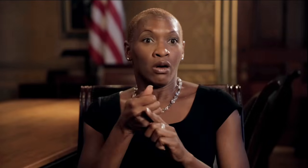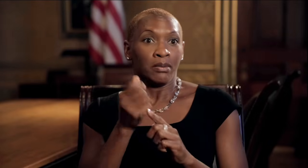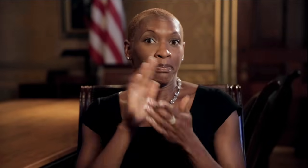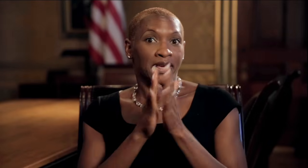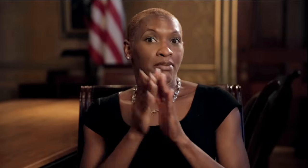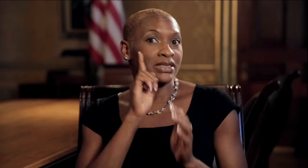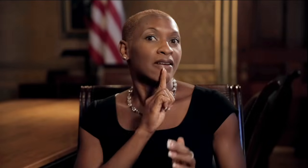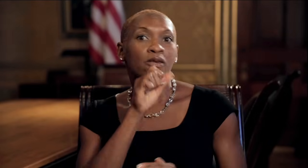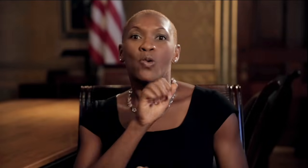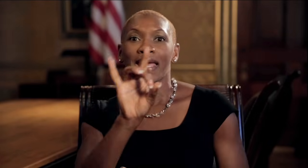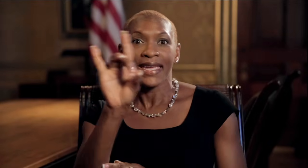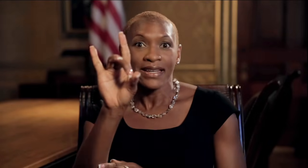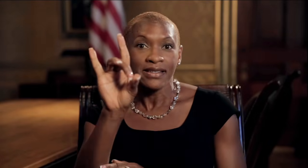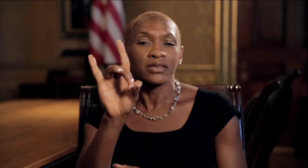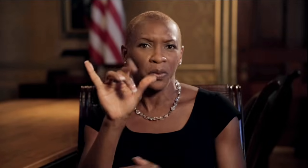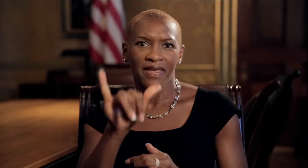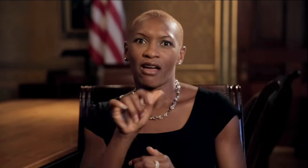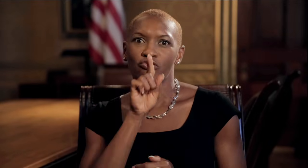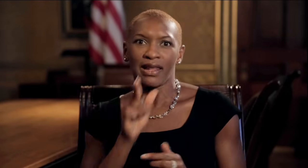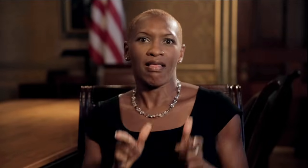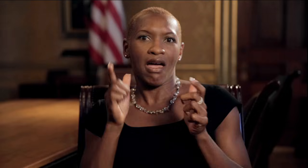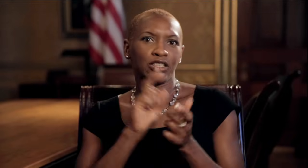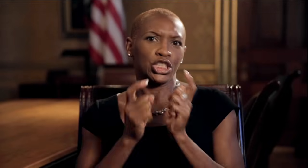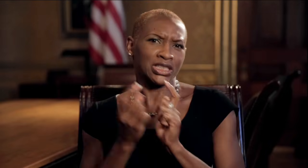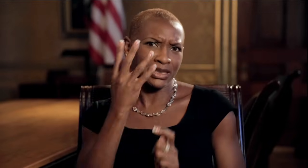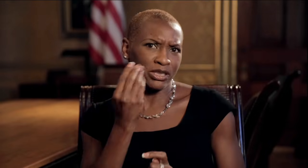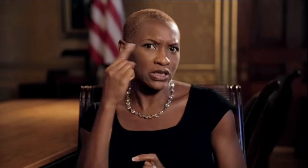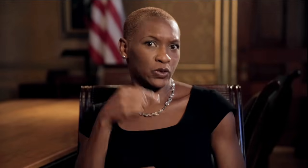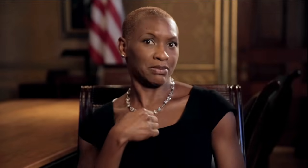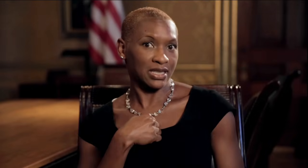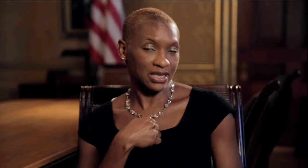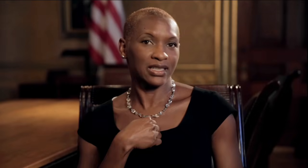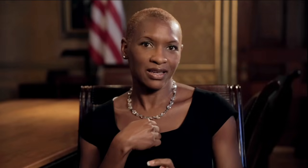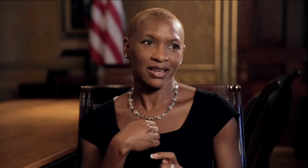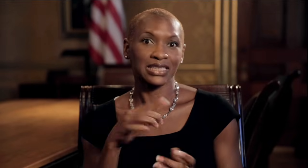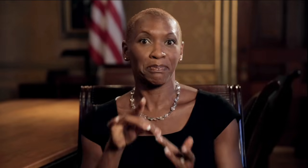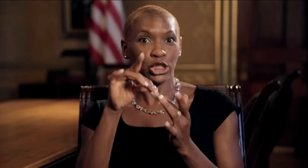I became deaf at age eight. That was a real life-changing experience for me.